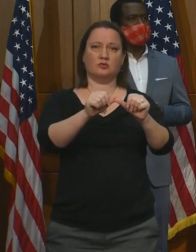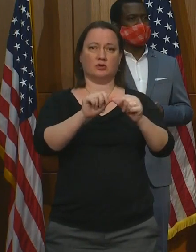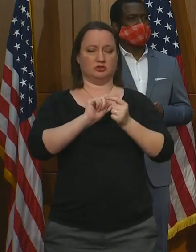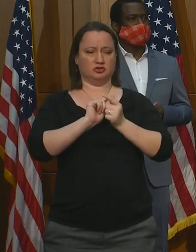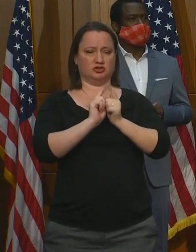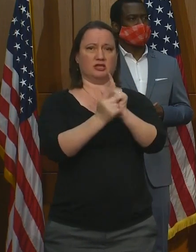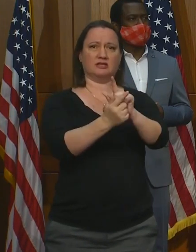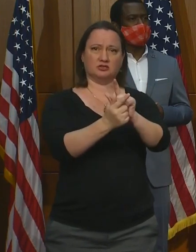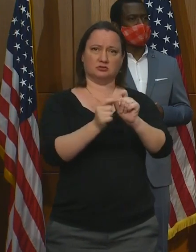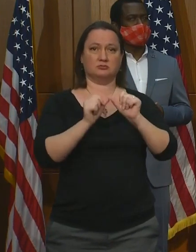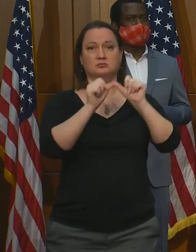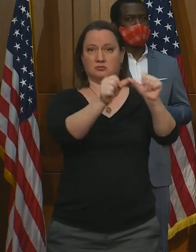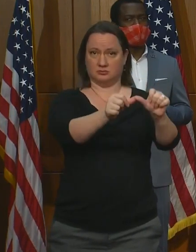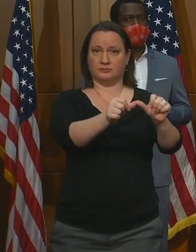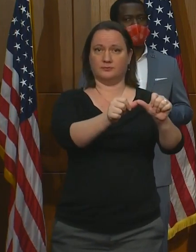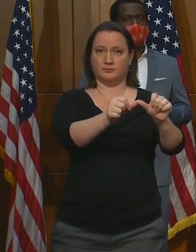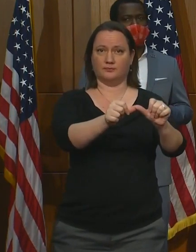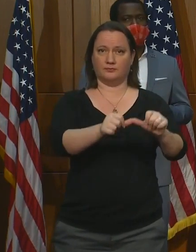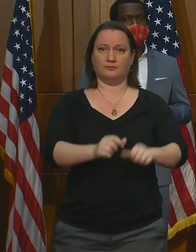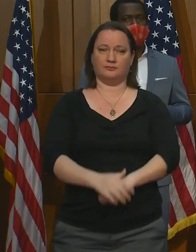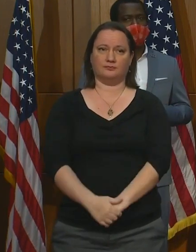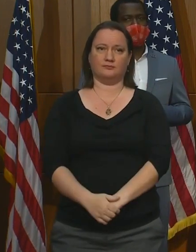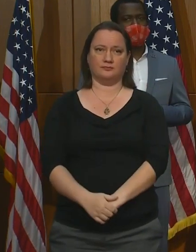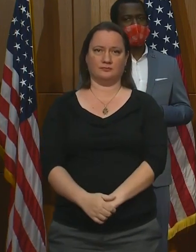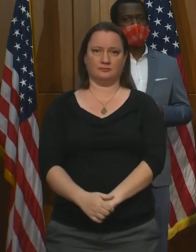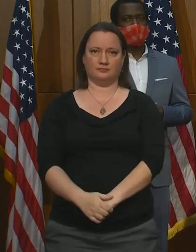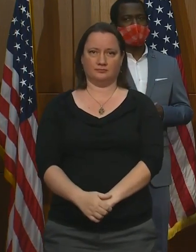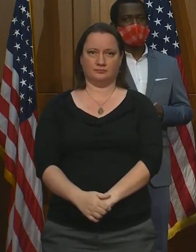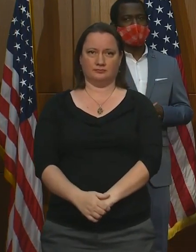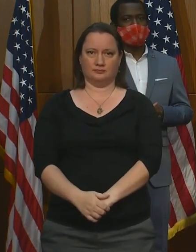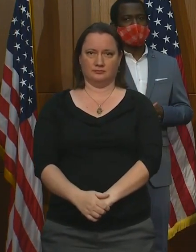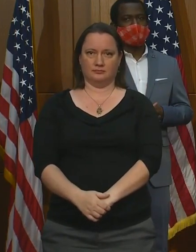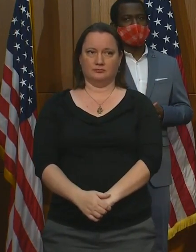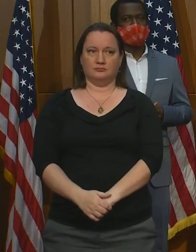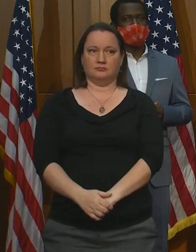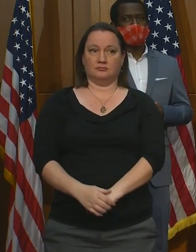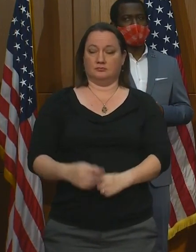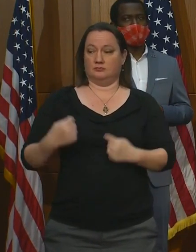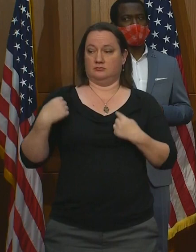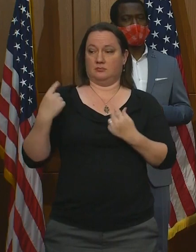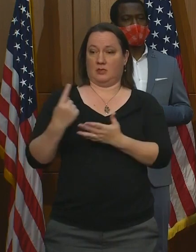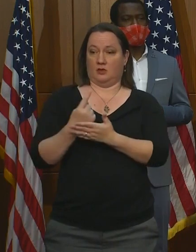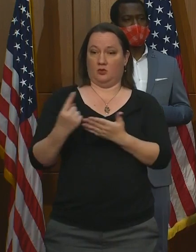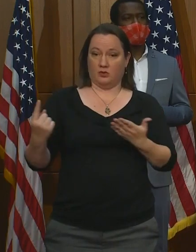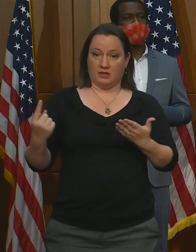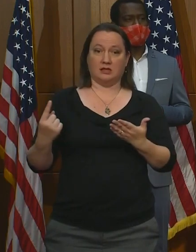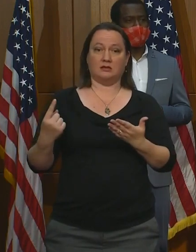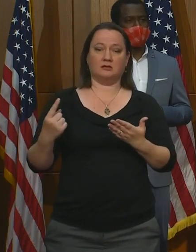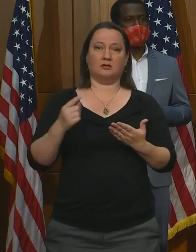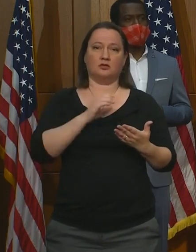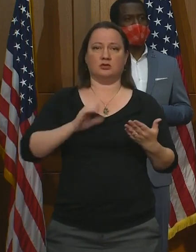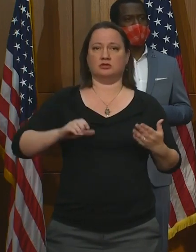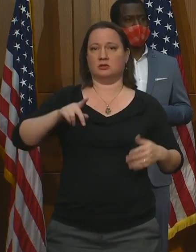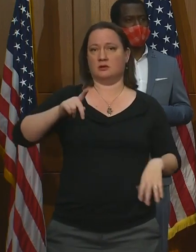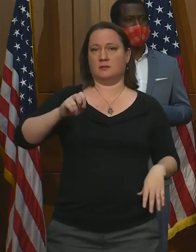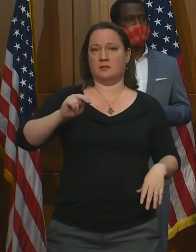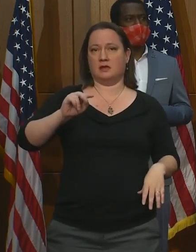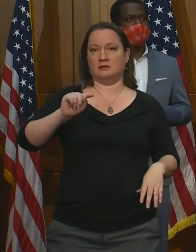WE DO TO BRING ABOUT CHANGE